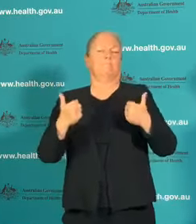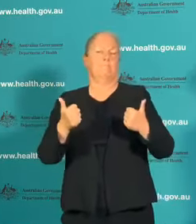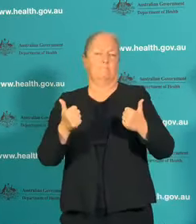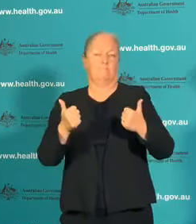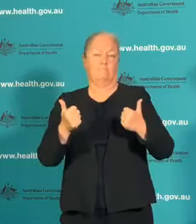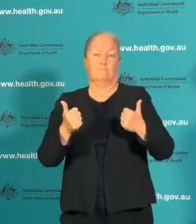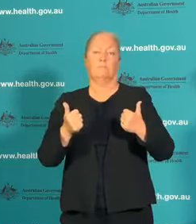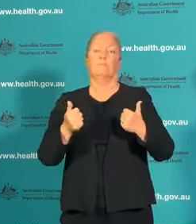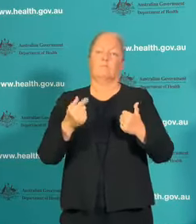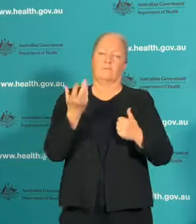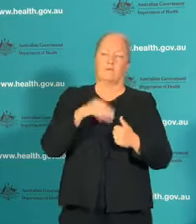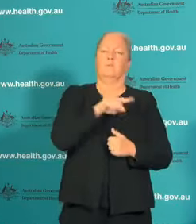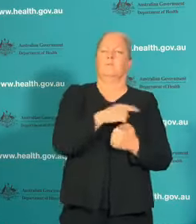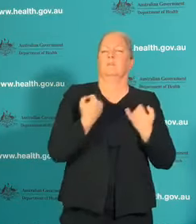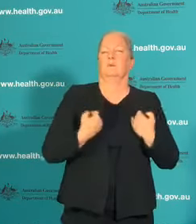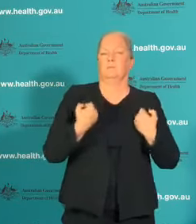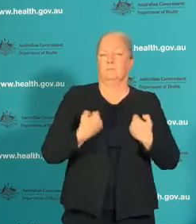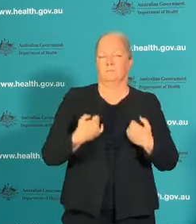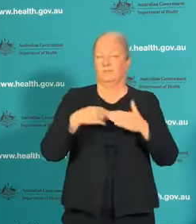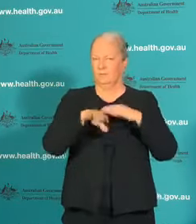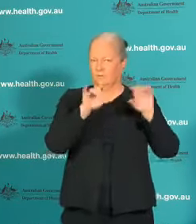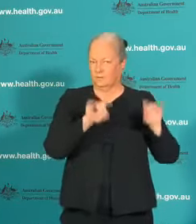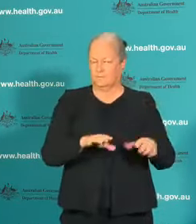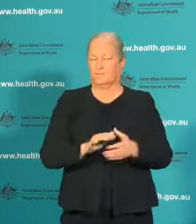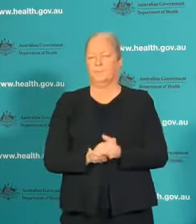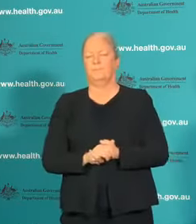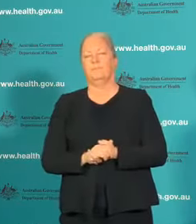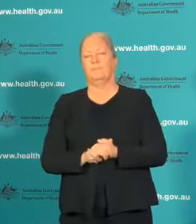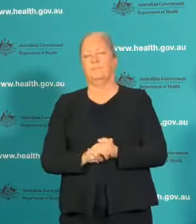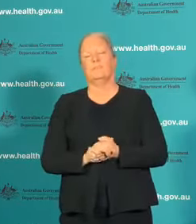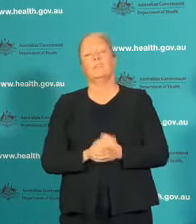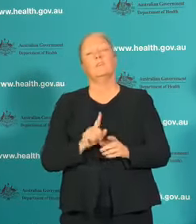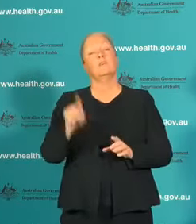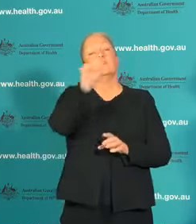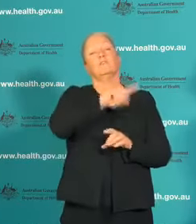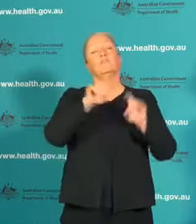in Australia. Nationwide we now have 664 people